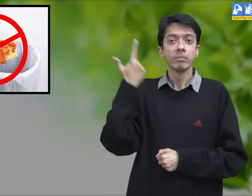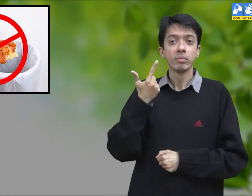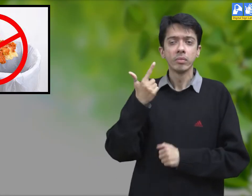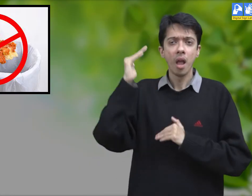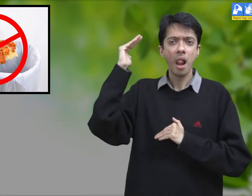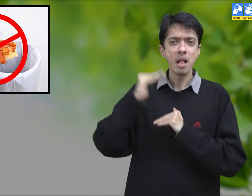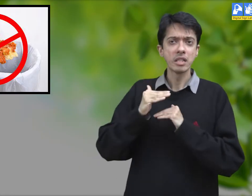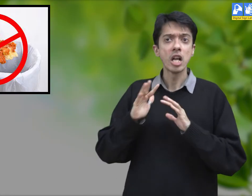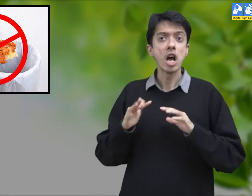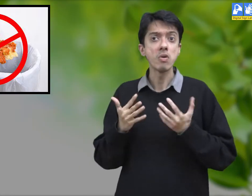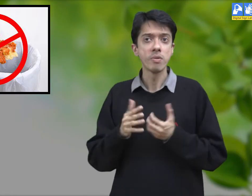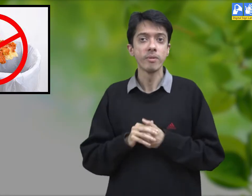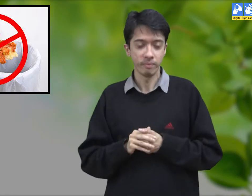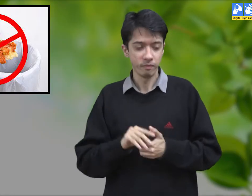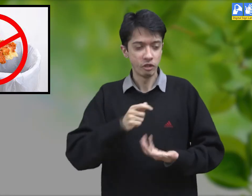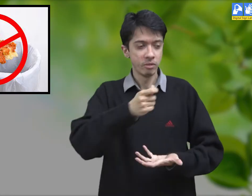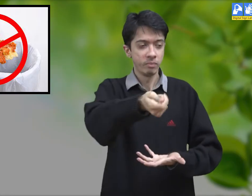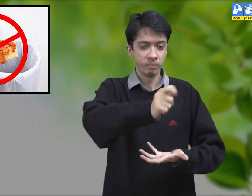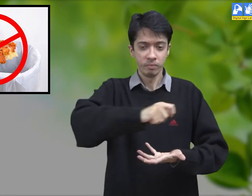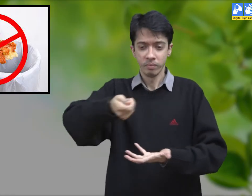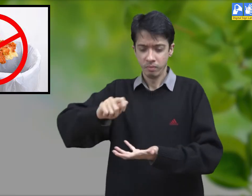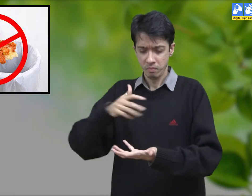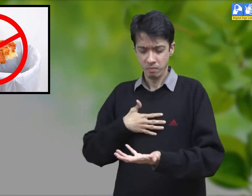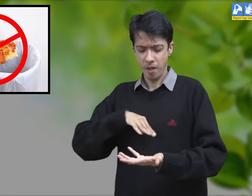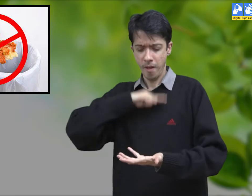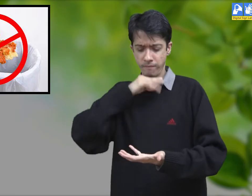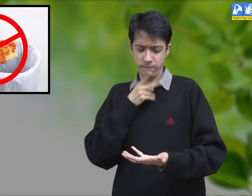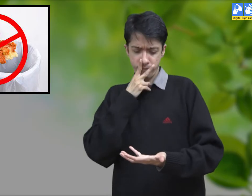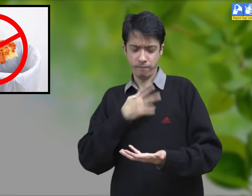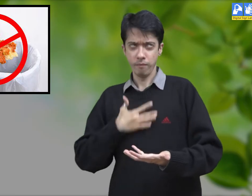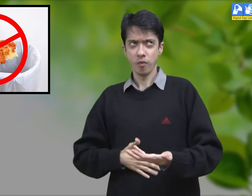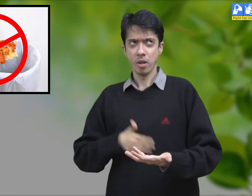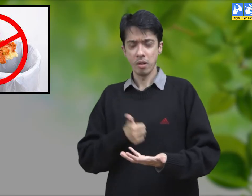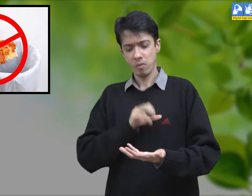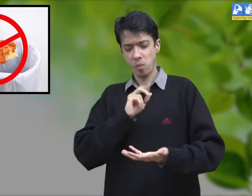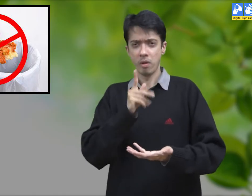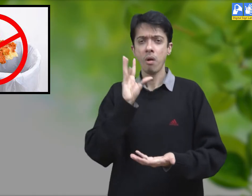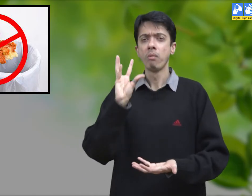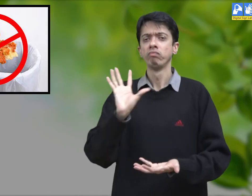Hence, it is important that we take small portions of the food that is being served.